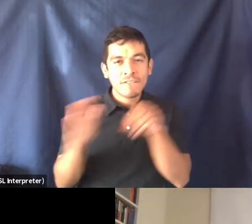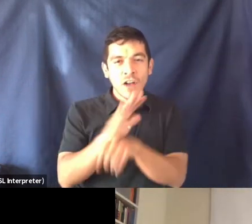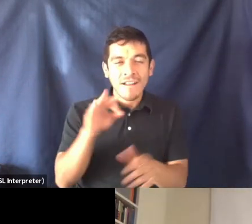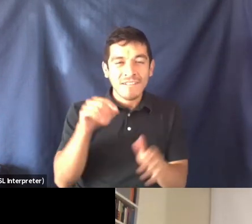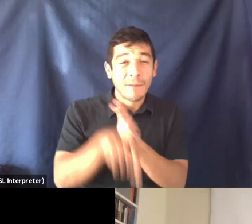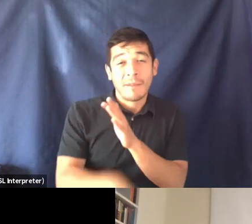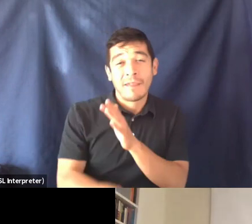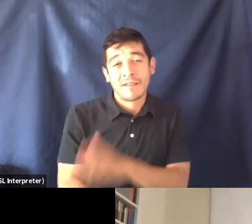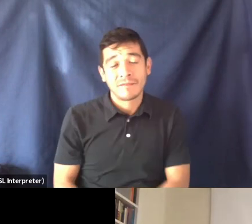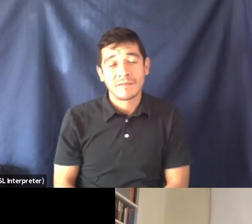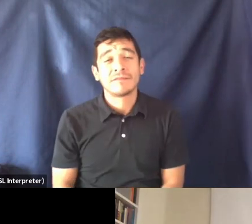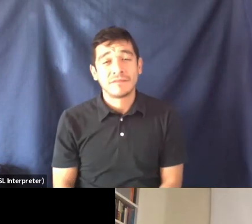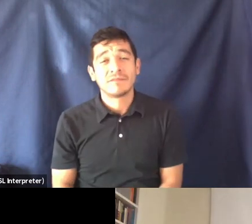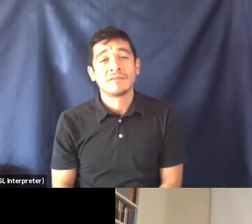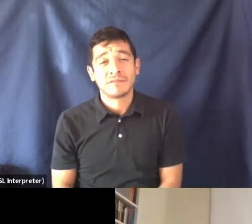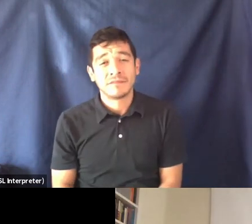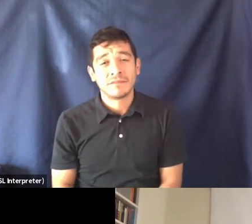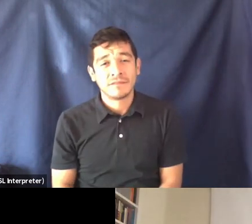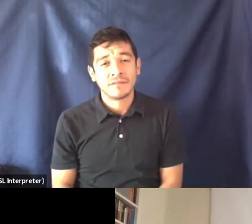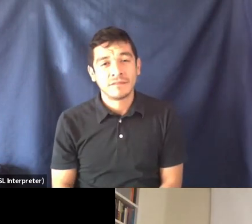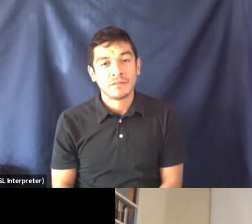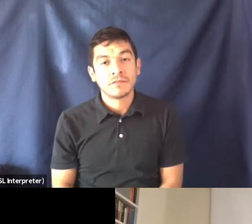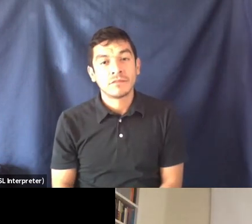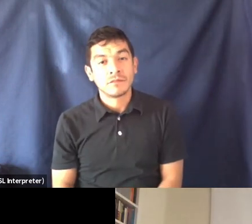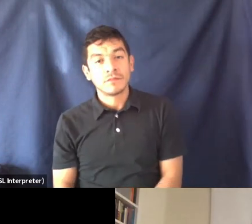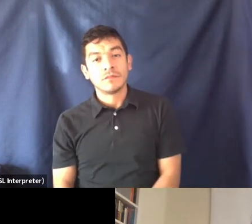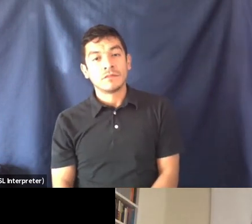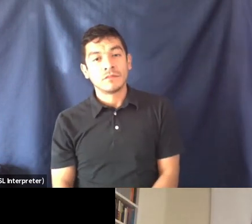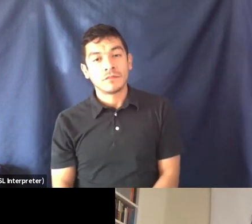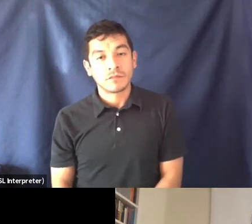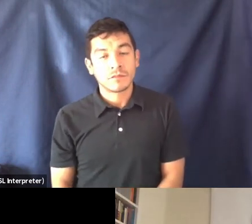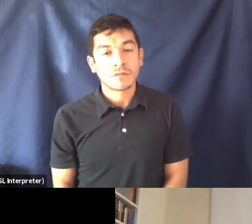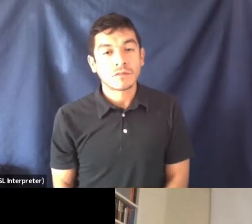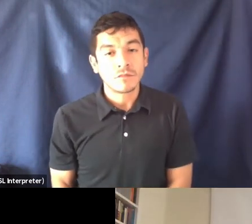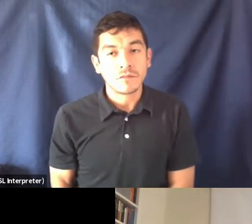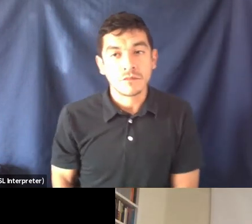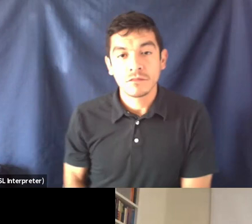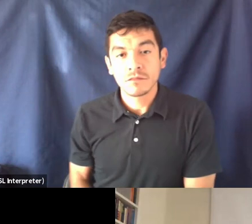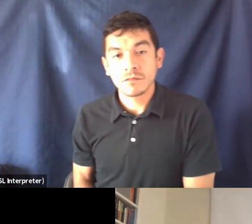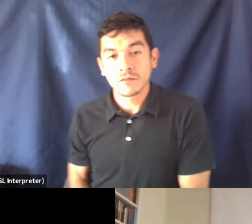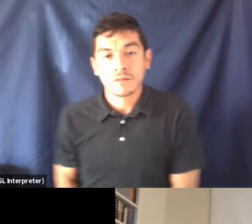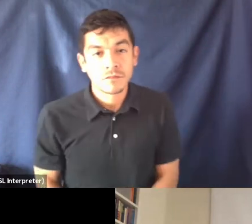So beautiful, yes. So okay, how just logistically your camera was so low